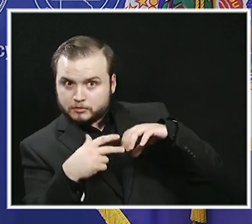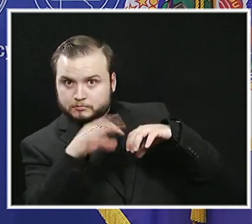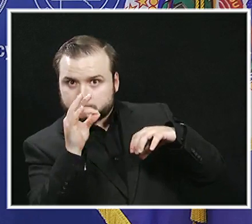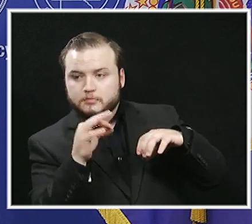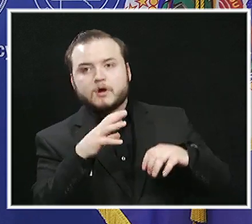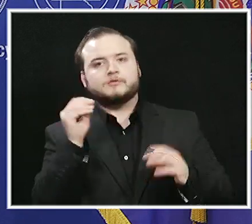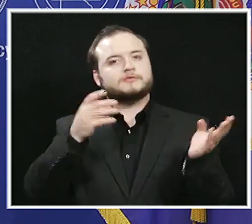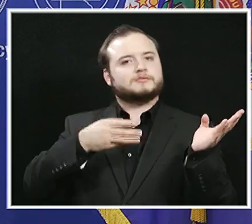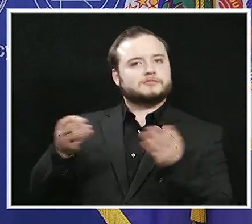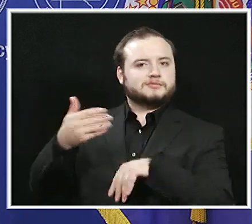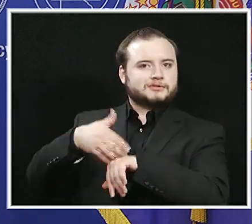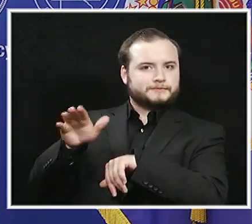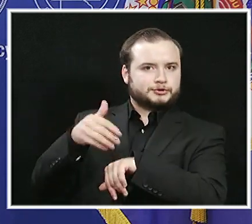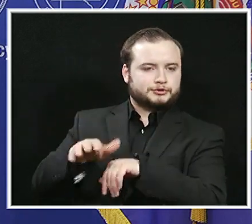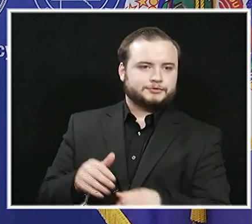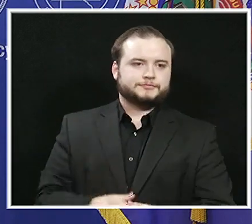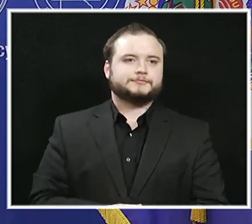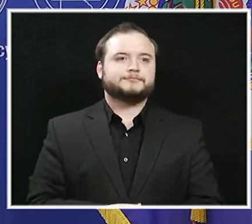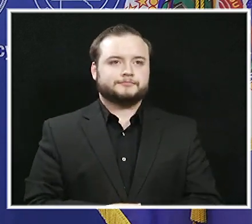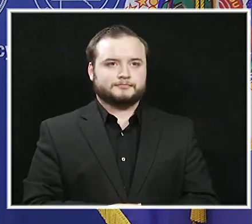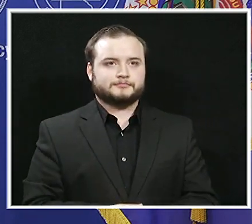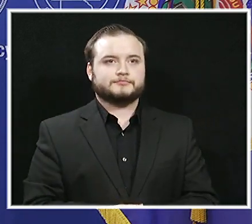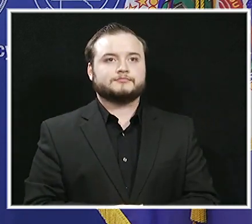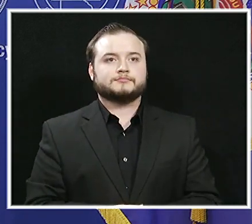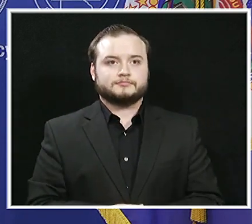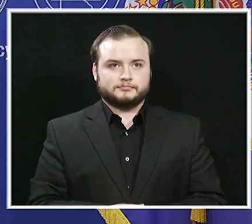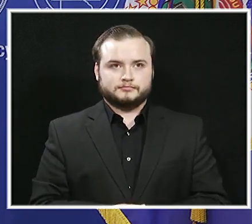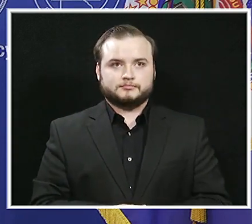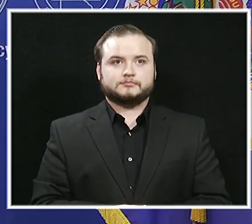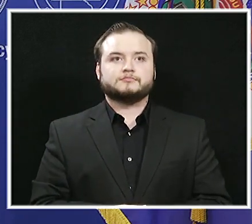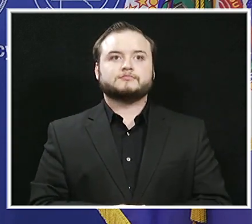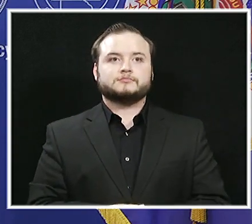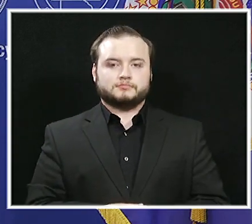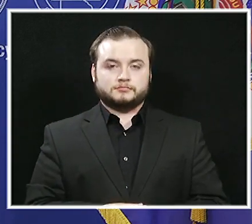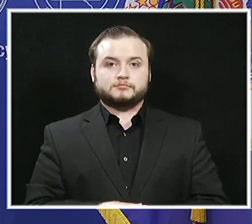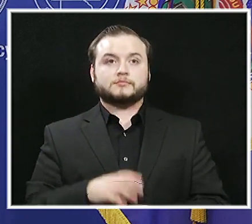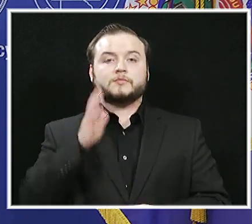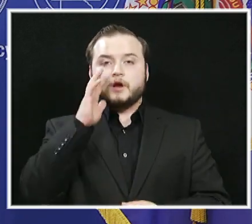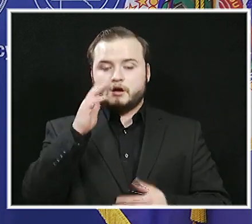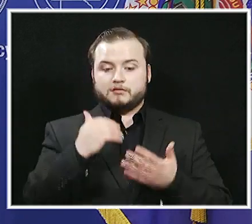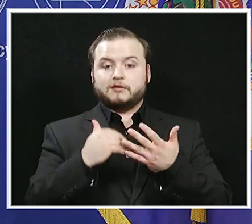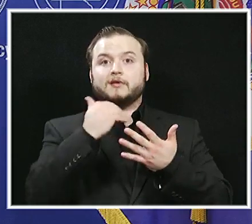and then move to fully opening up. The importance of phases, they tell us, is that it gets